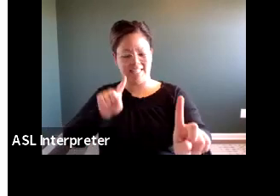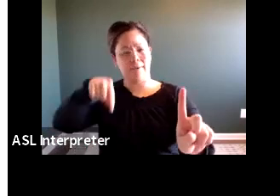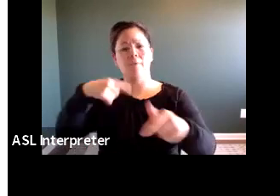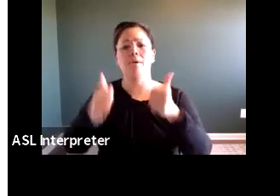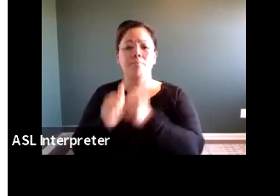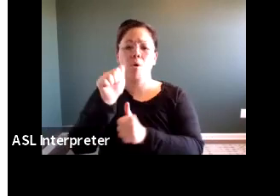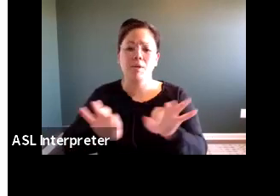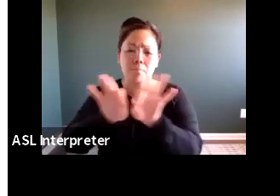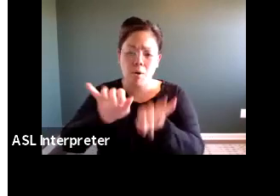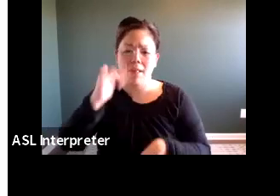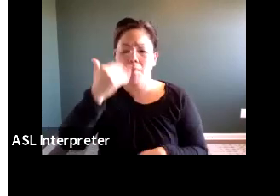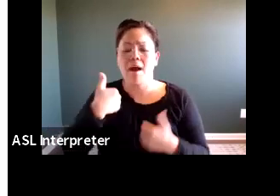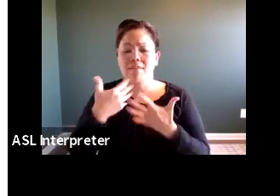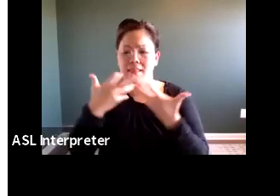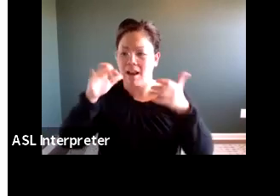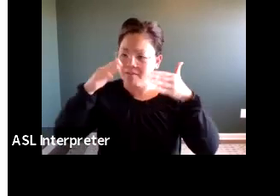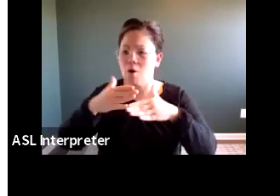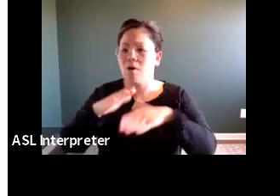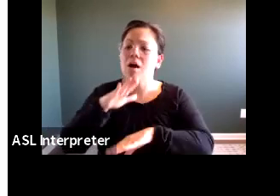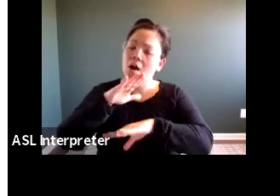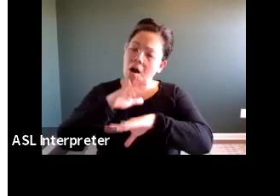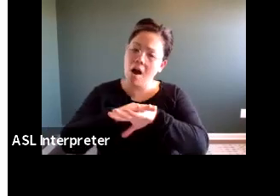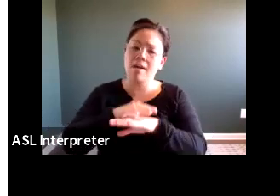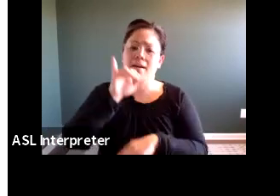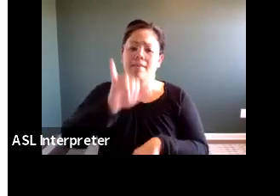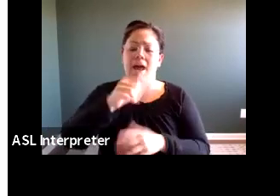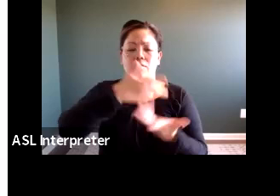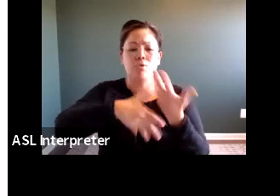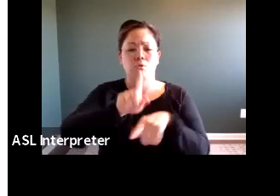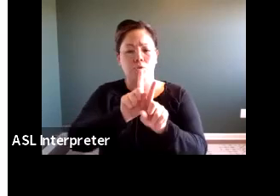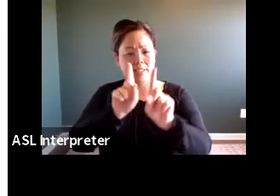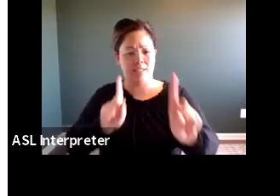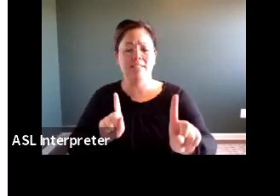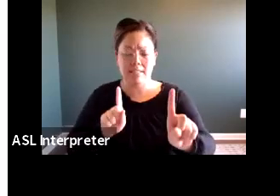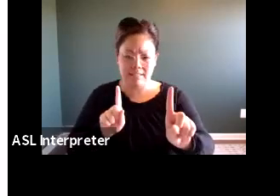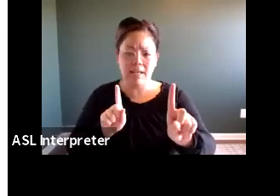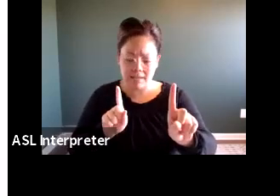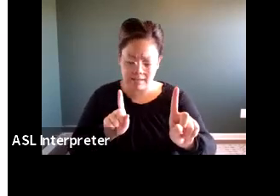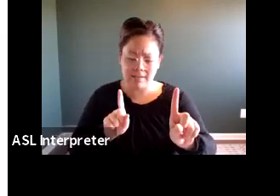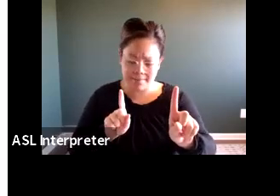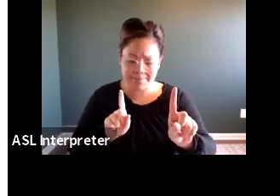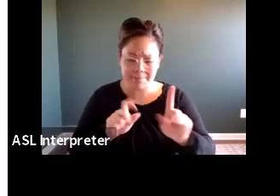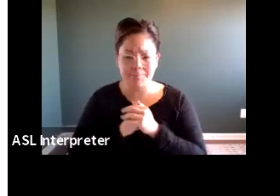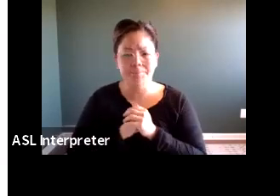that's why we have a lot of focus on the social distancing, you know, mechanisms here.